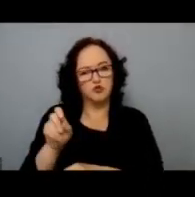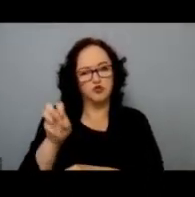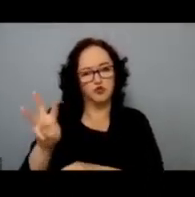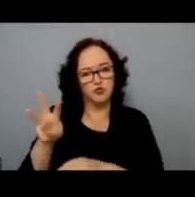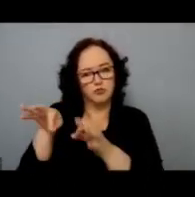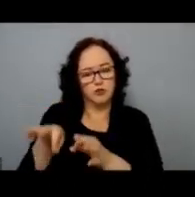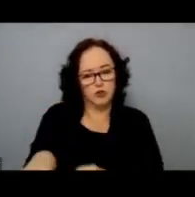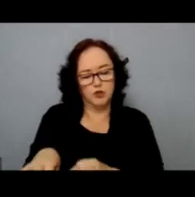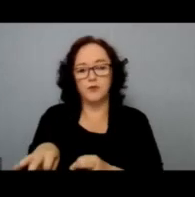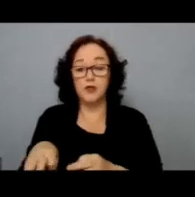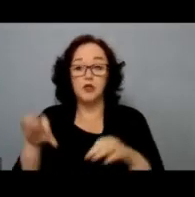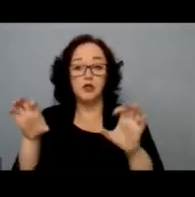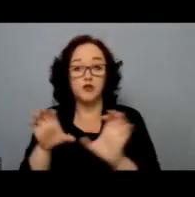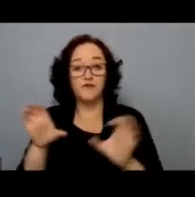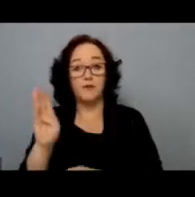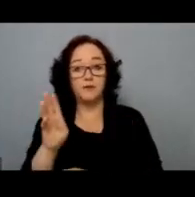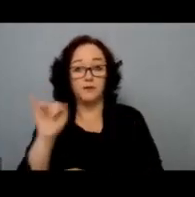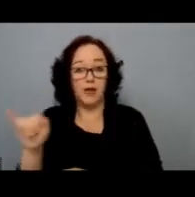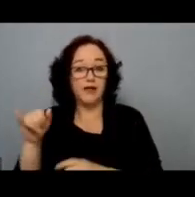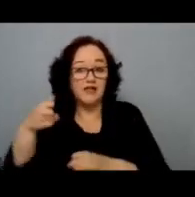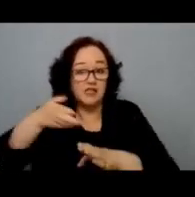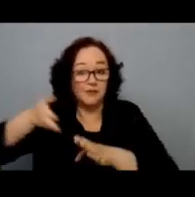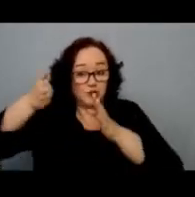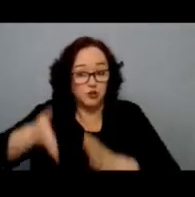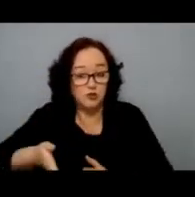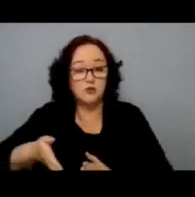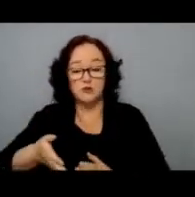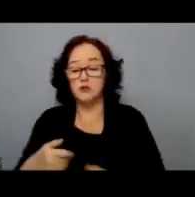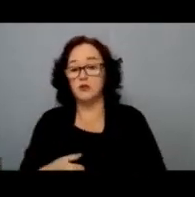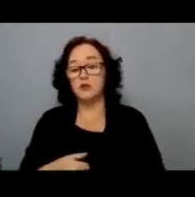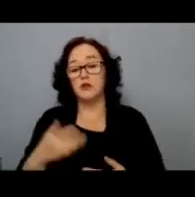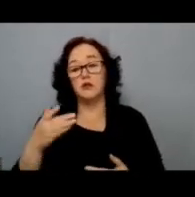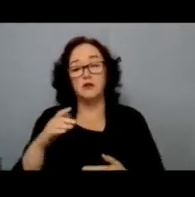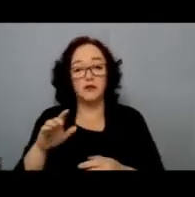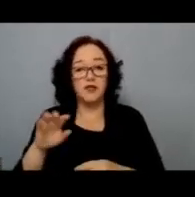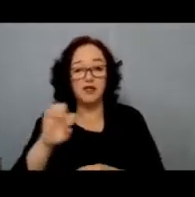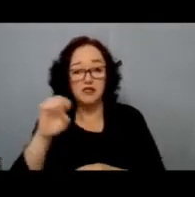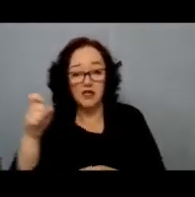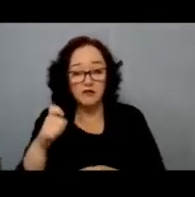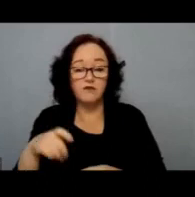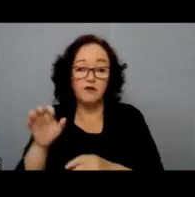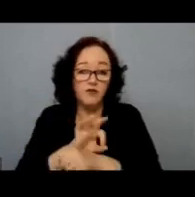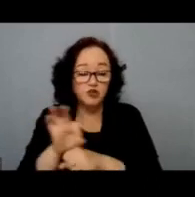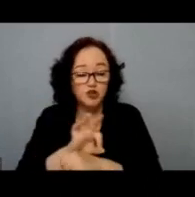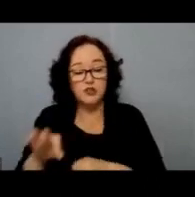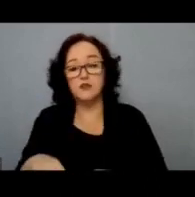Injury Specialist behavior, executive functioning, memory, depression, and relationships.